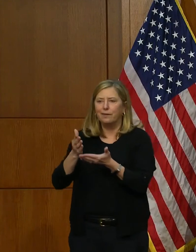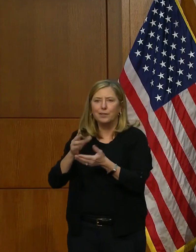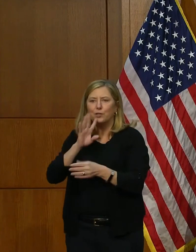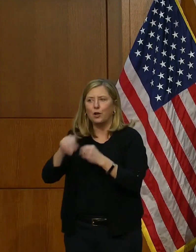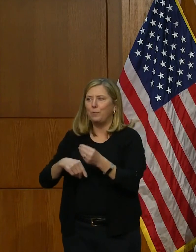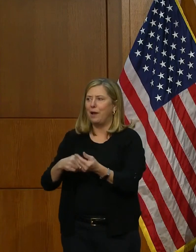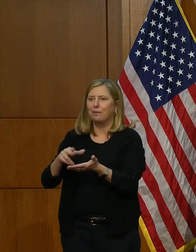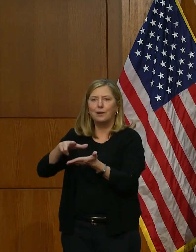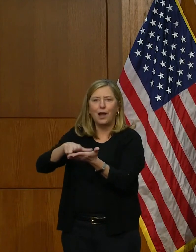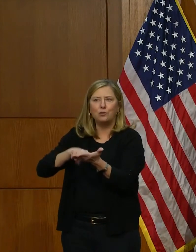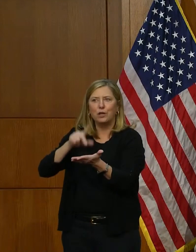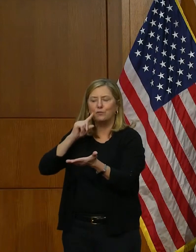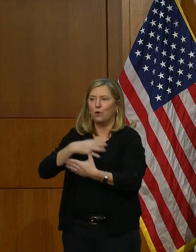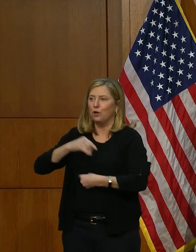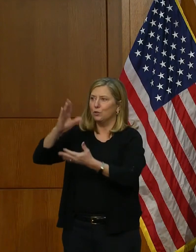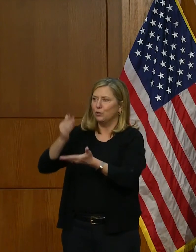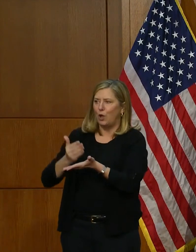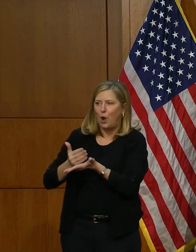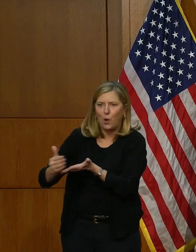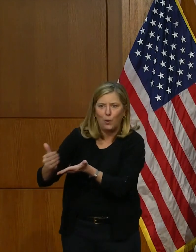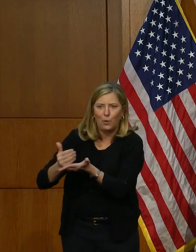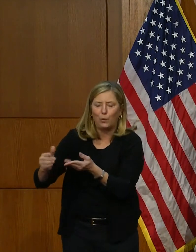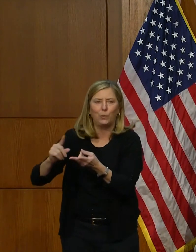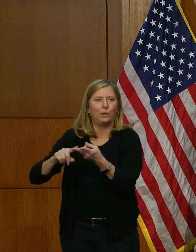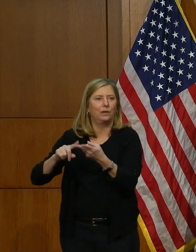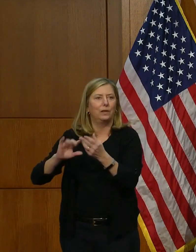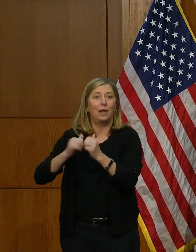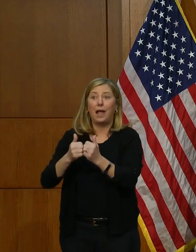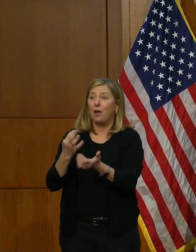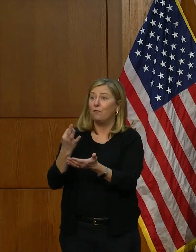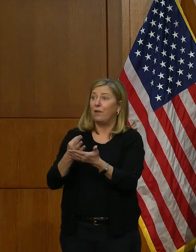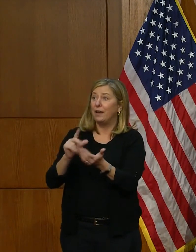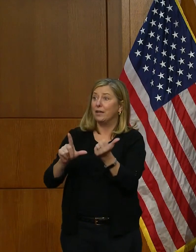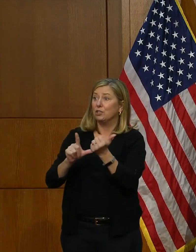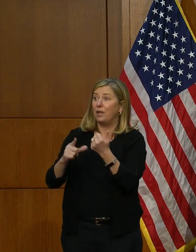CONFERENCE SNOWPLOW CONTRACTS FOR VDH DOT. HOW INDIVIDUALS